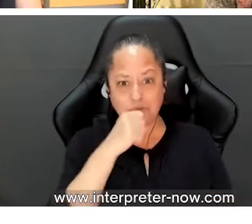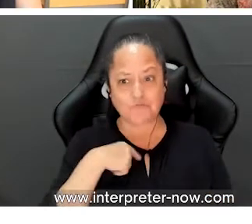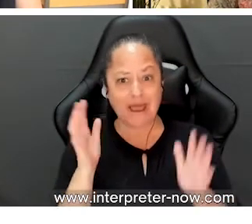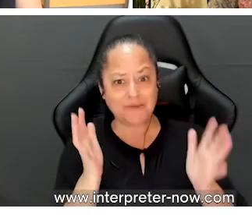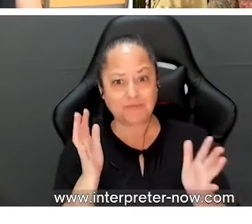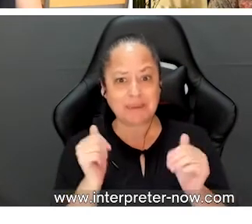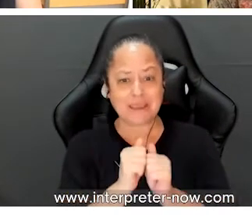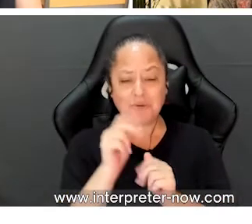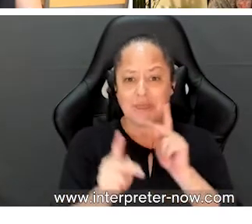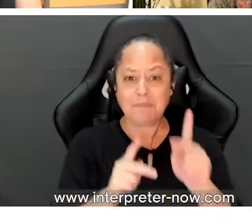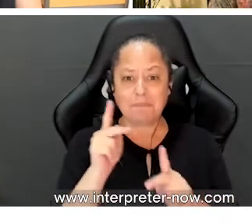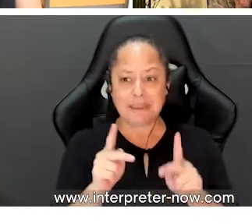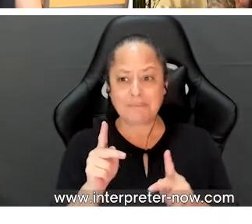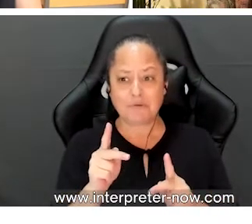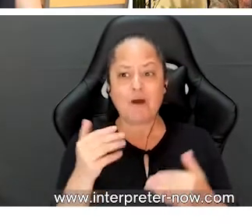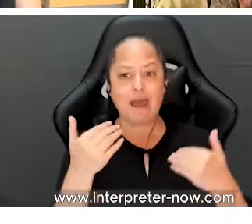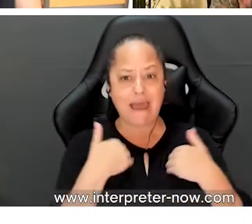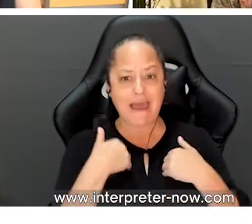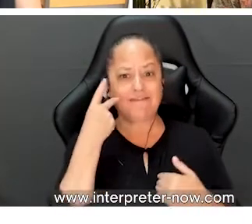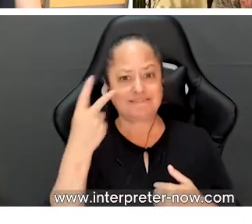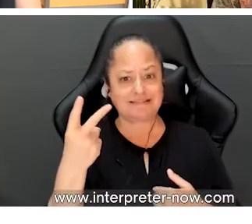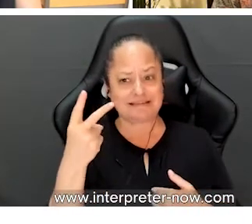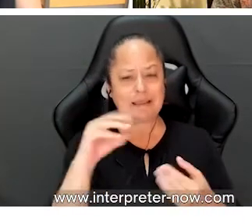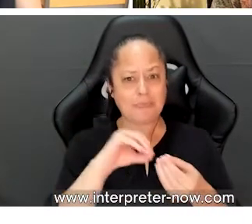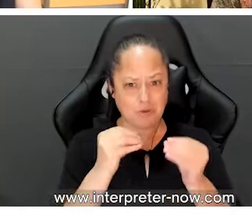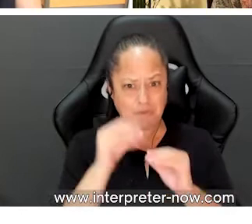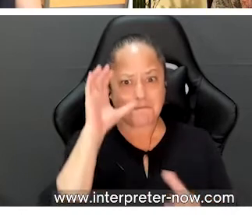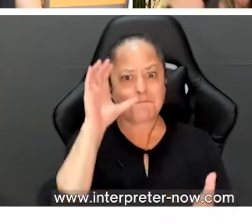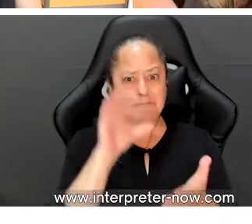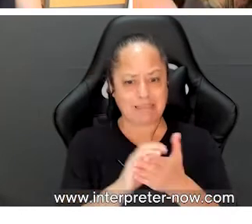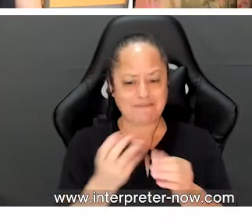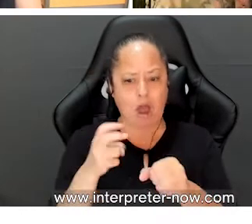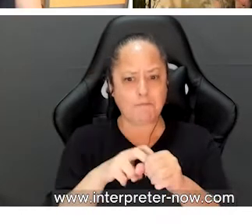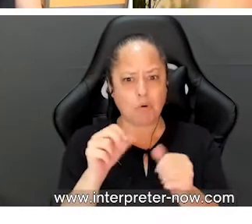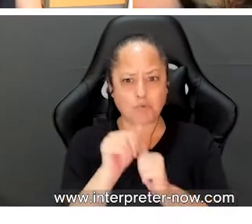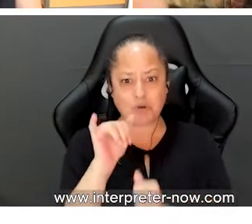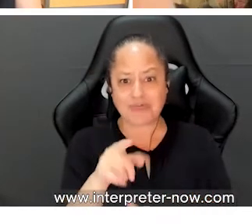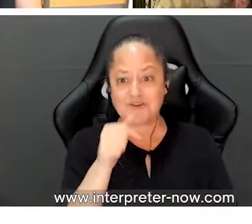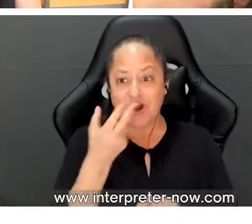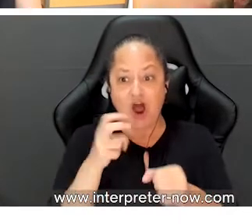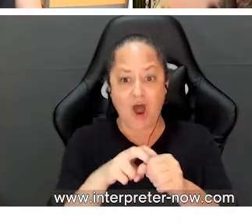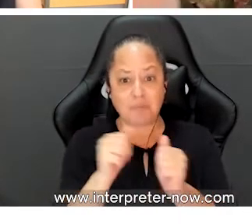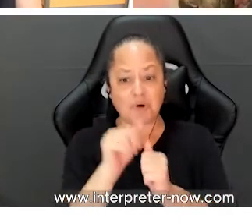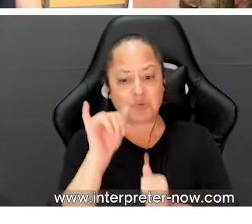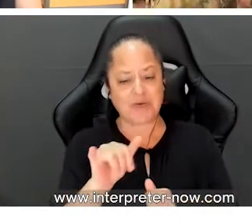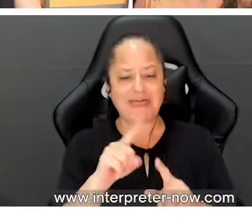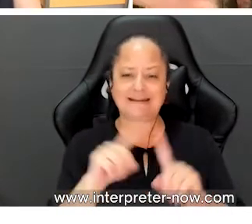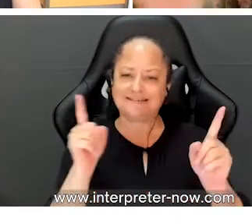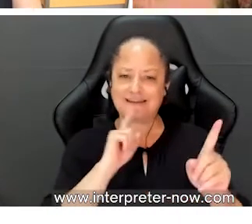I am speaking to folks who have seen those stats and believe that and are on board with that, right? If you're not on board with that, then that's a different conversation.